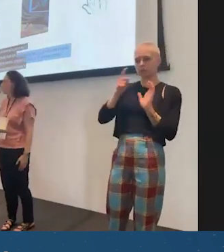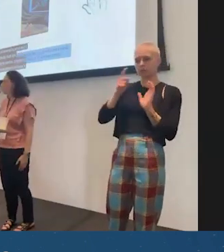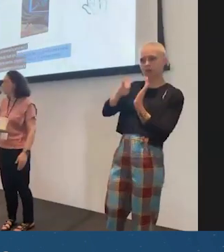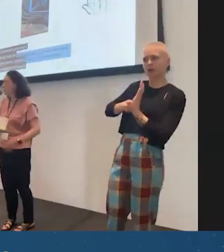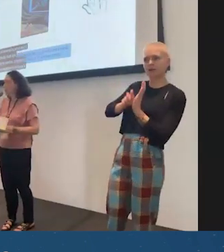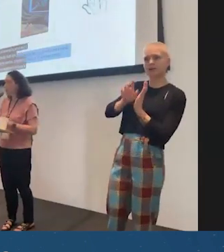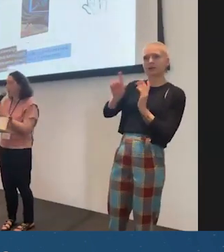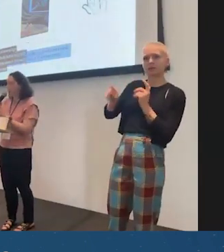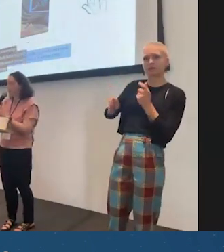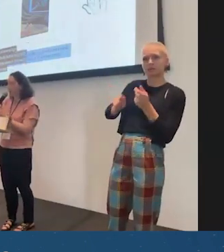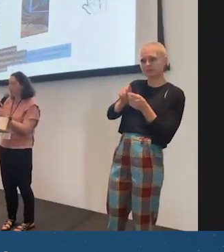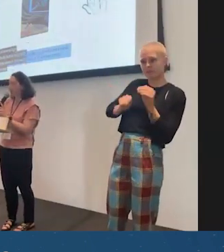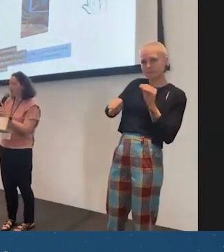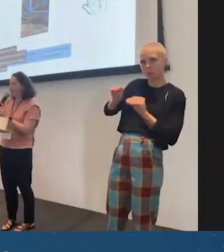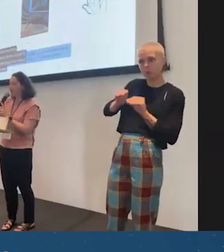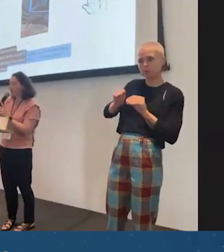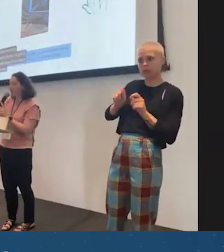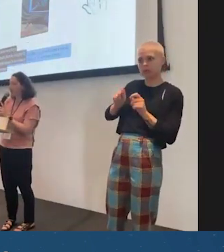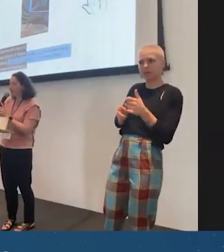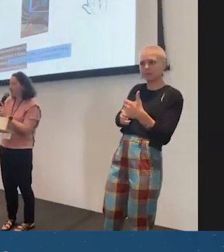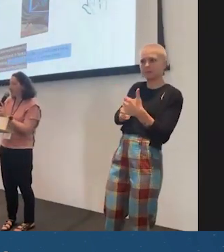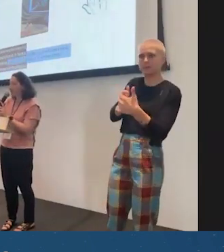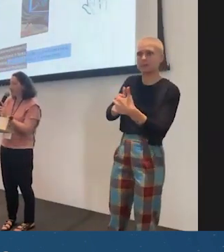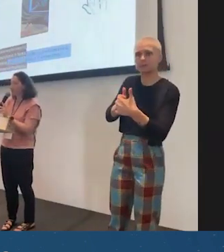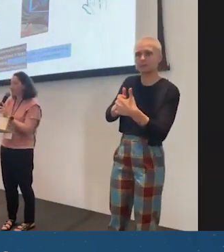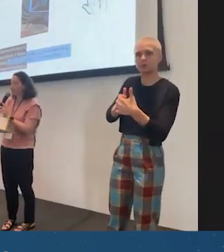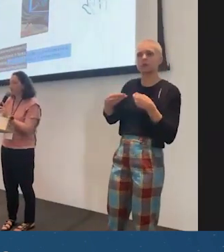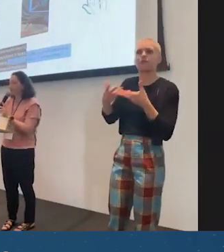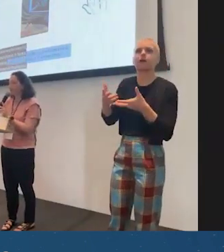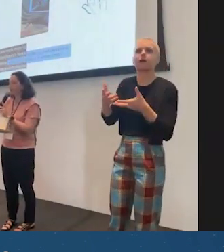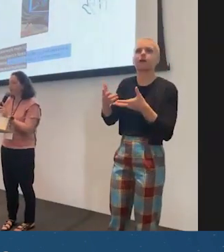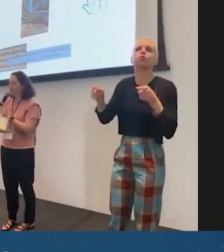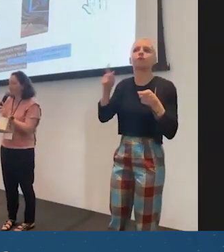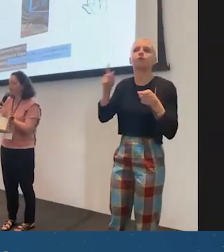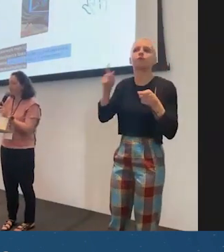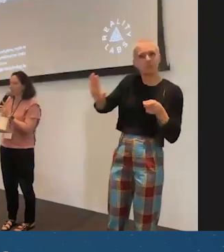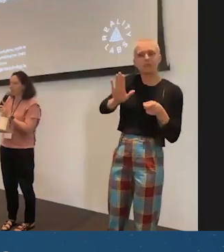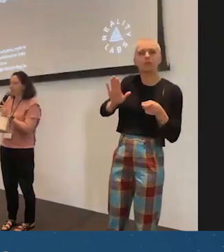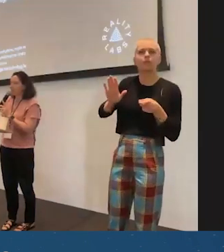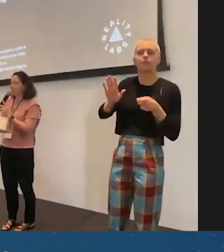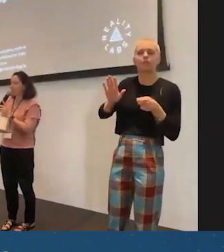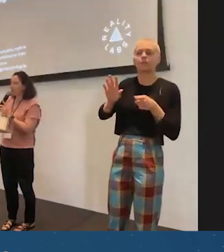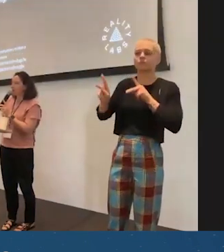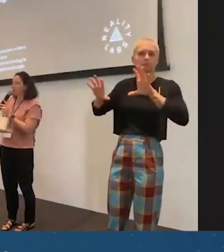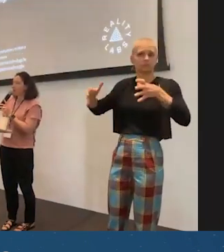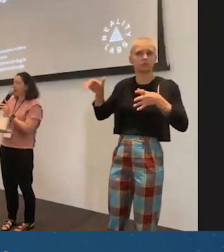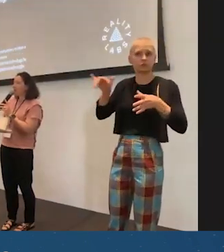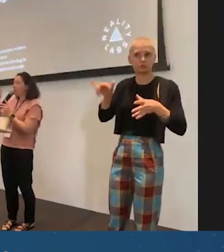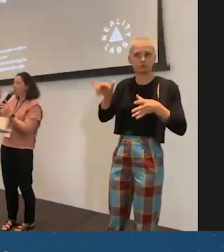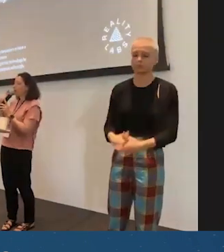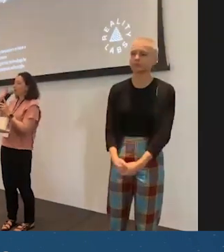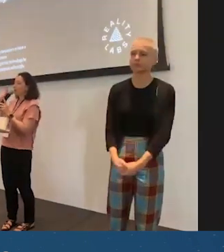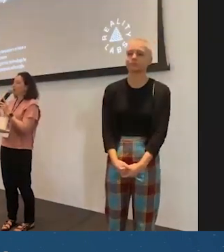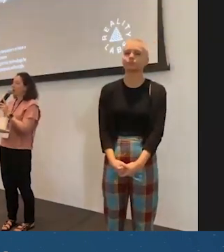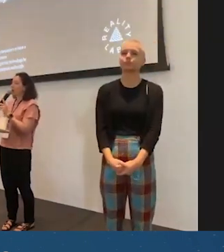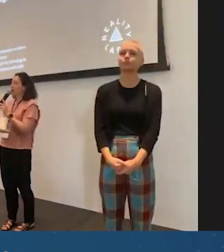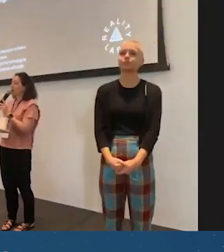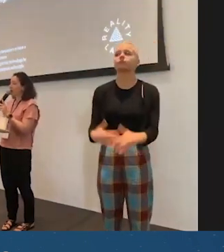control for that population as well? So as we look to the future, there